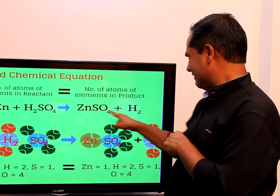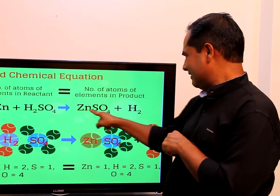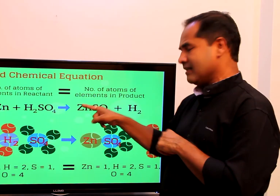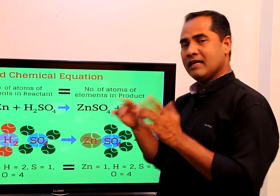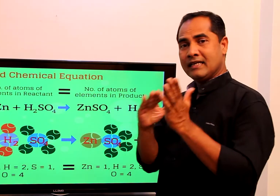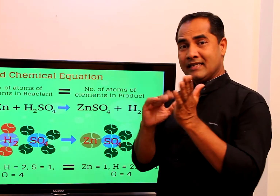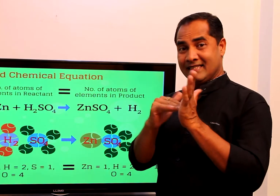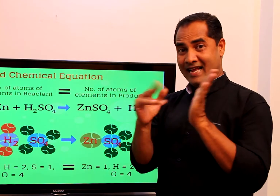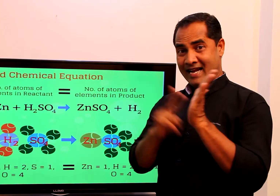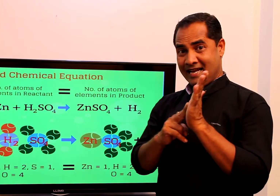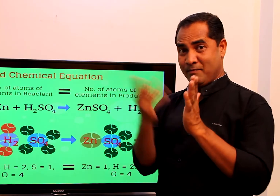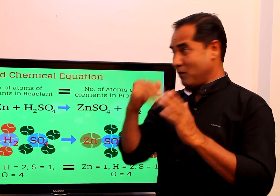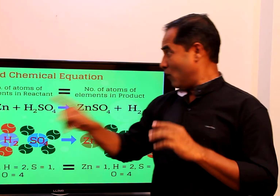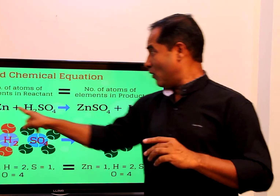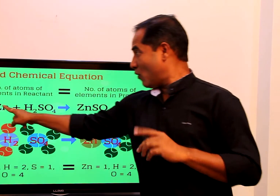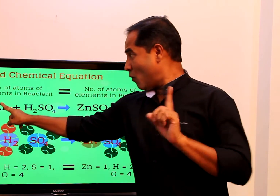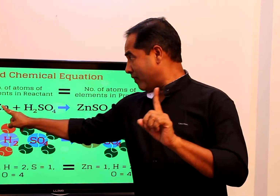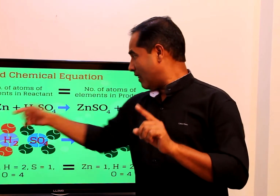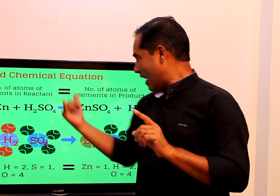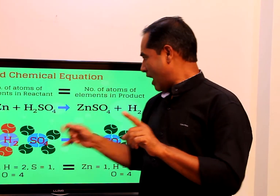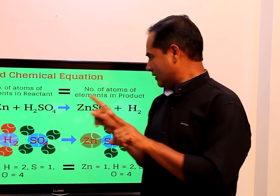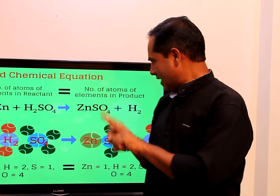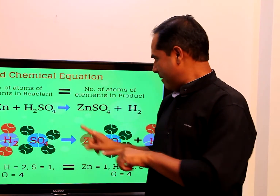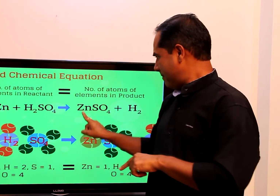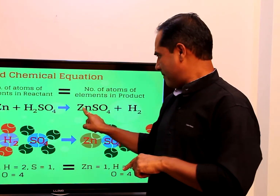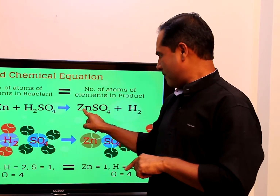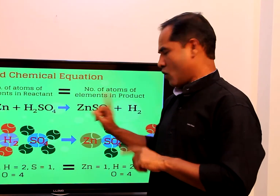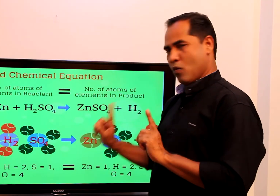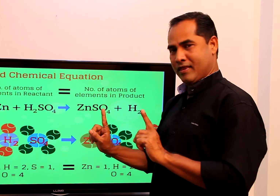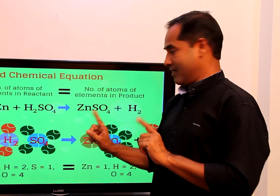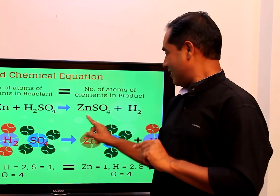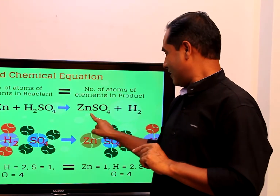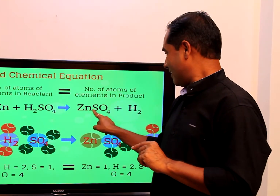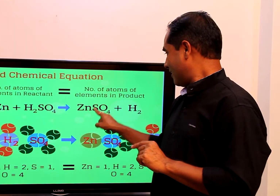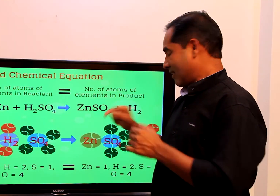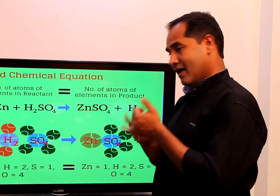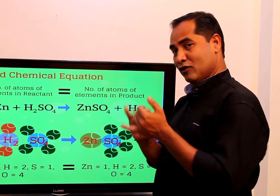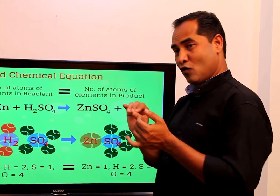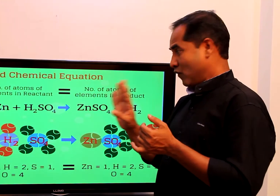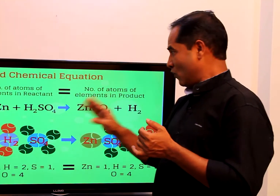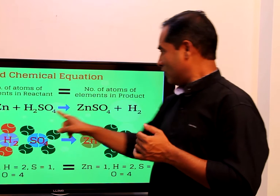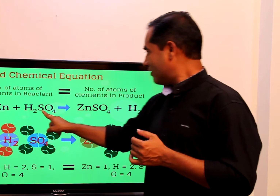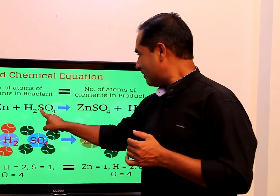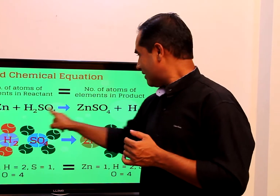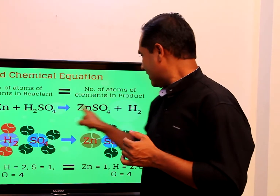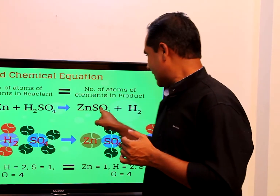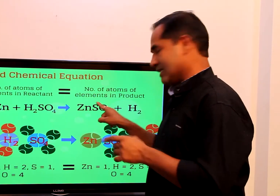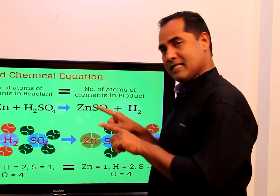have zinc sulfate. So you can see on the left hand side, there was one atom of